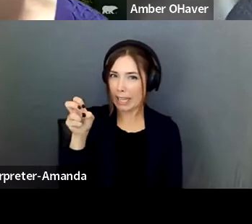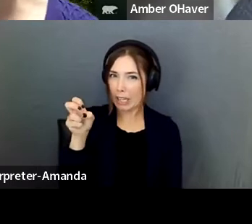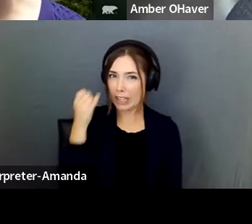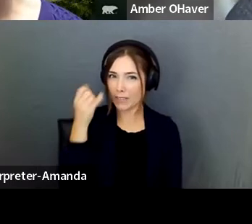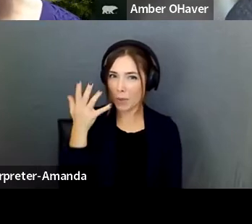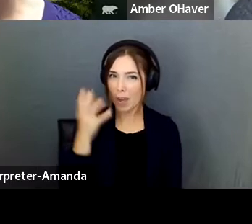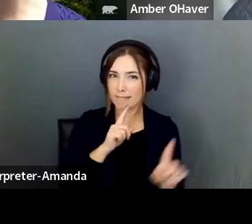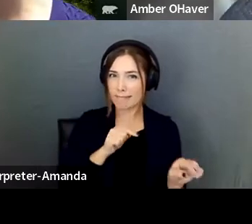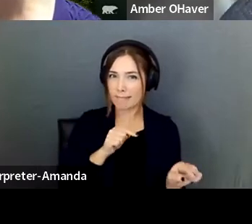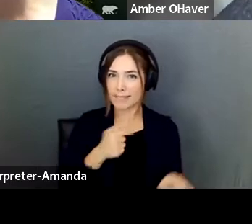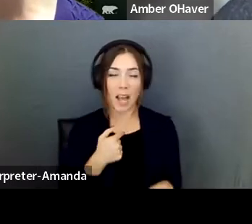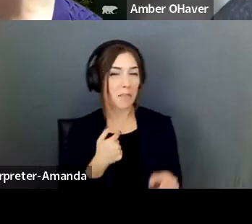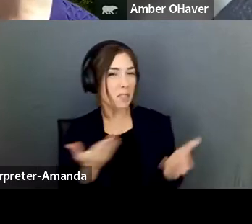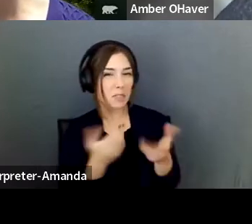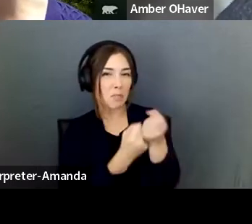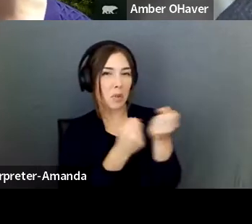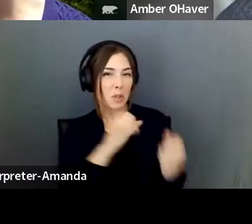Going to support Jay.